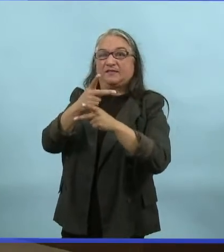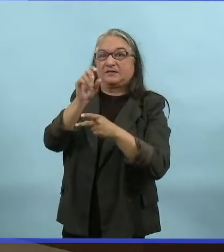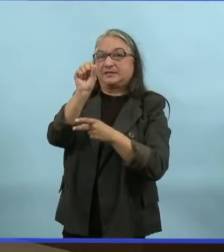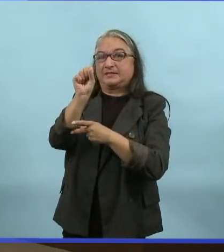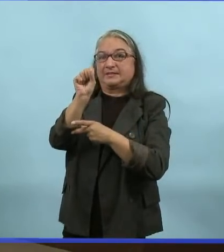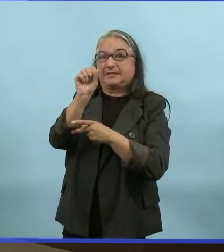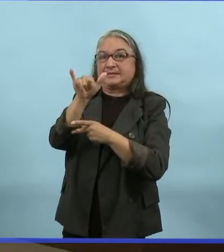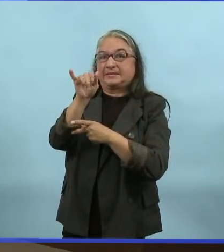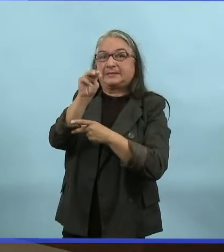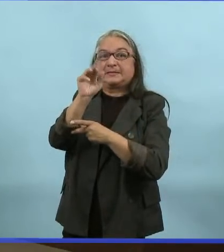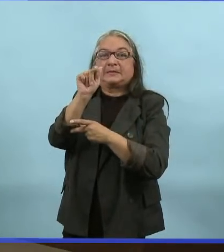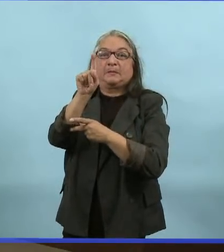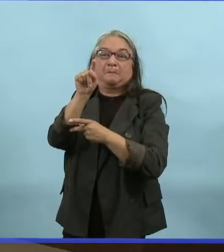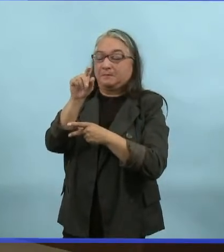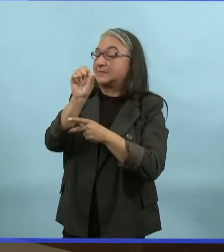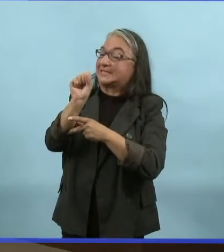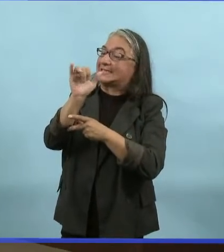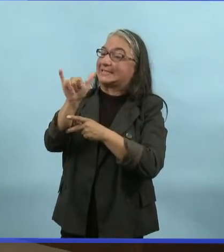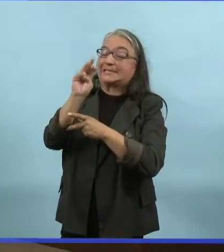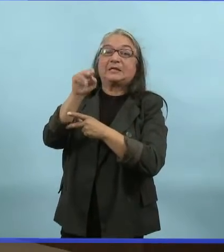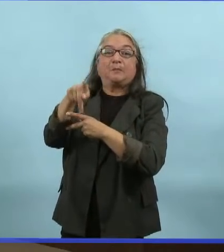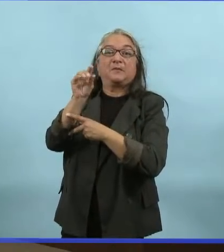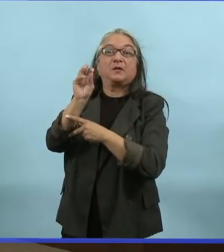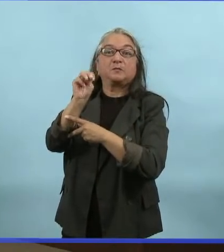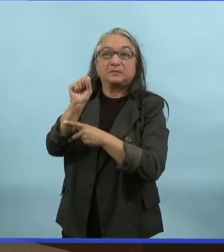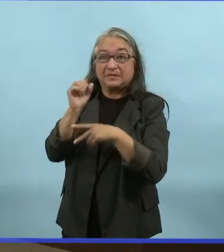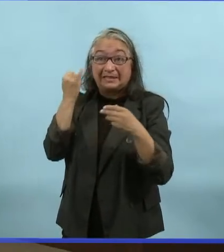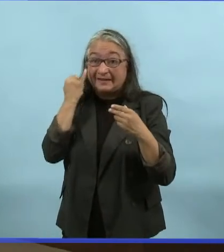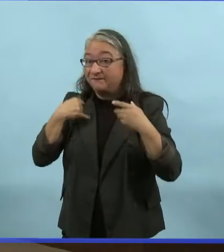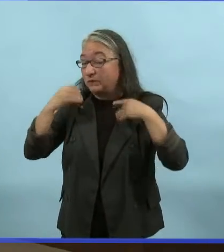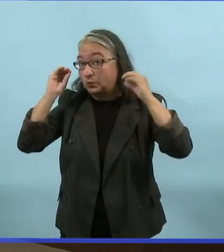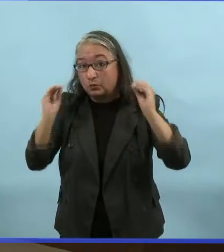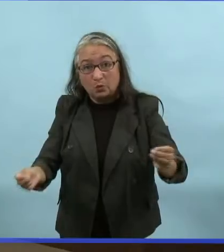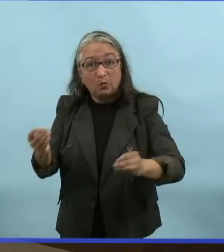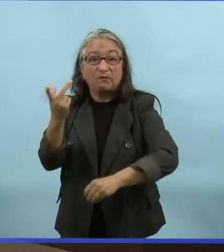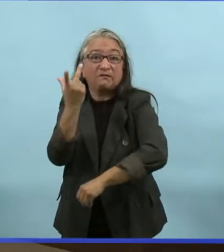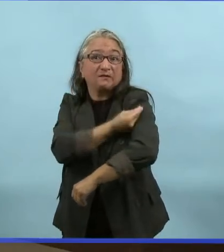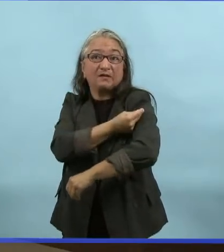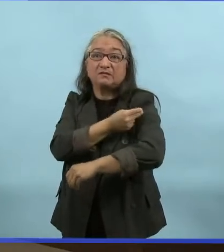changes in the severity and types of symptoms we're seeing in our active cases right now